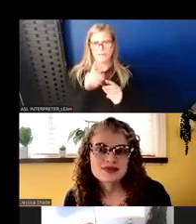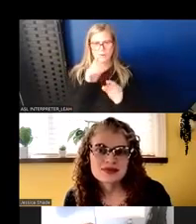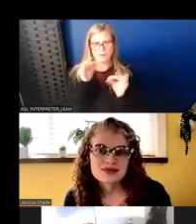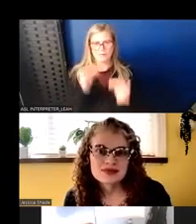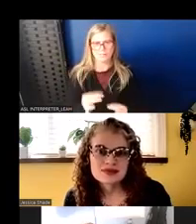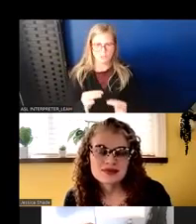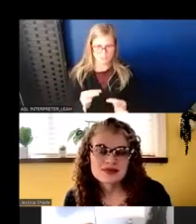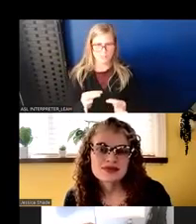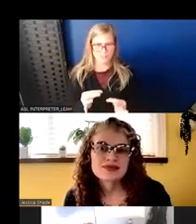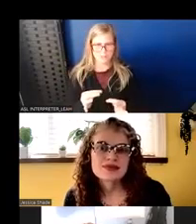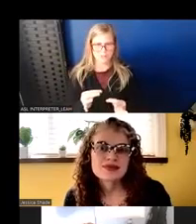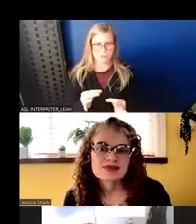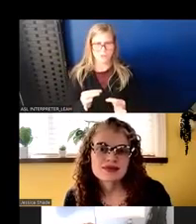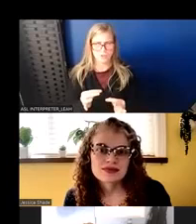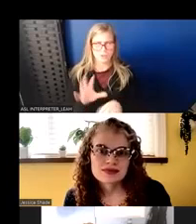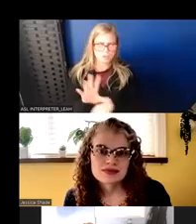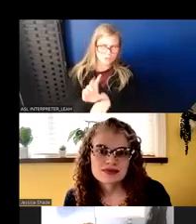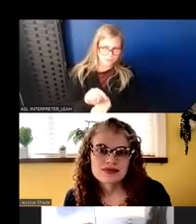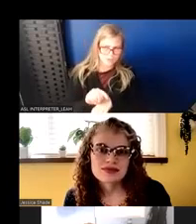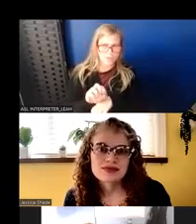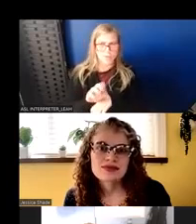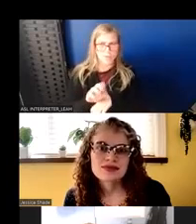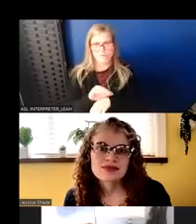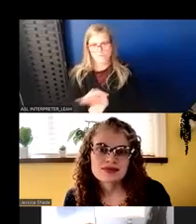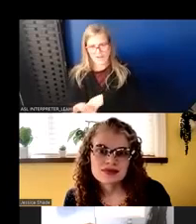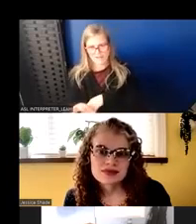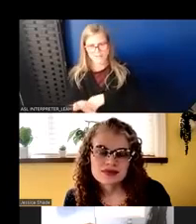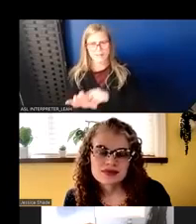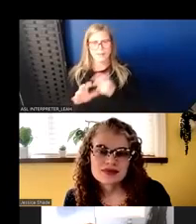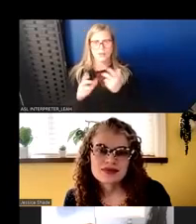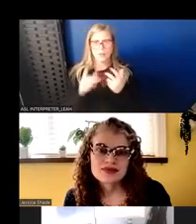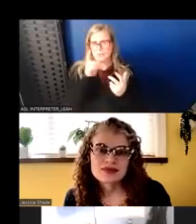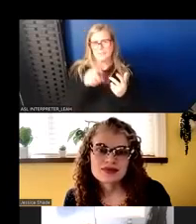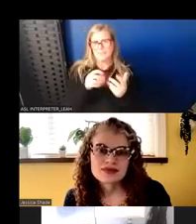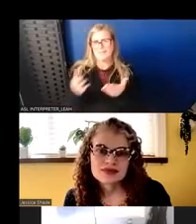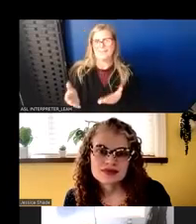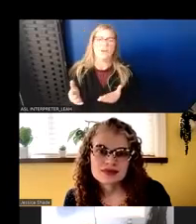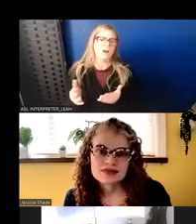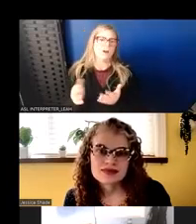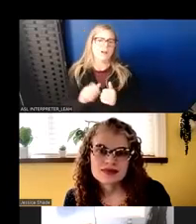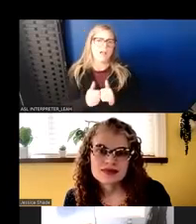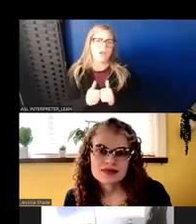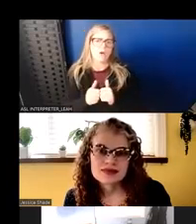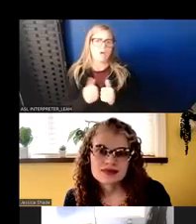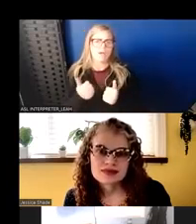consult or to give advice. And how can we at every meeting, have the minimum number of